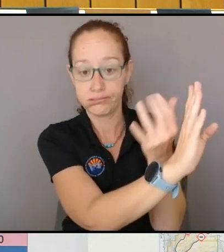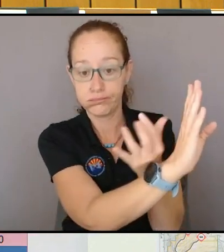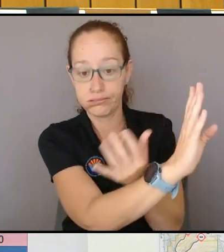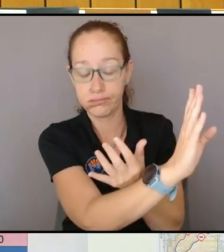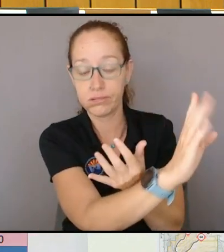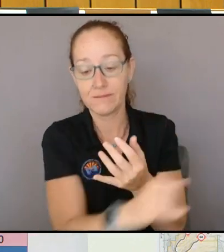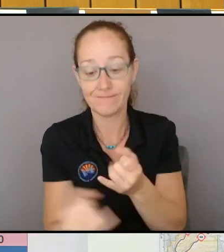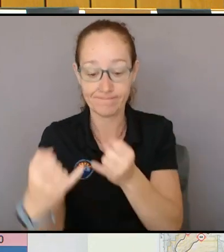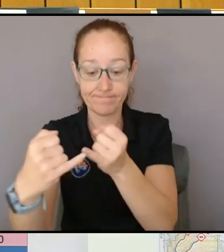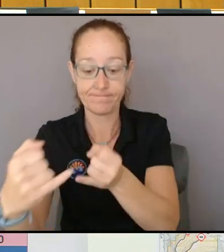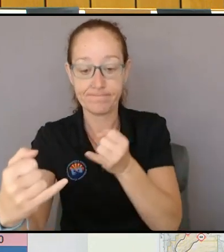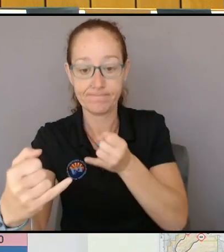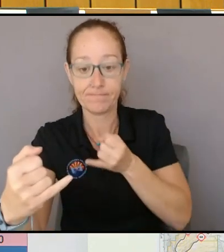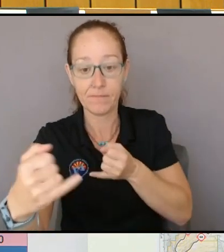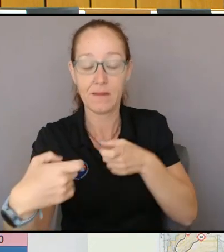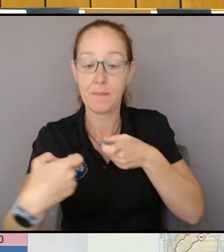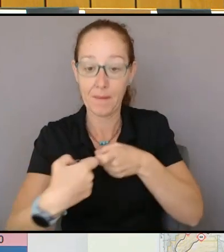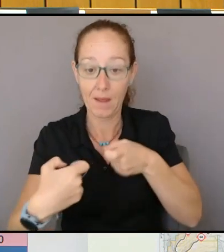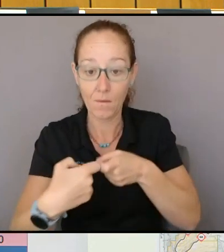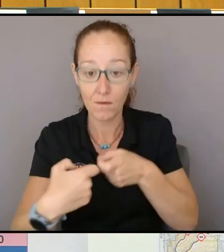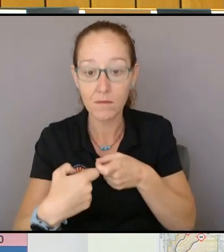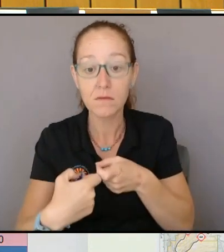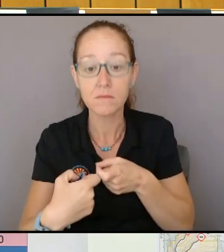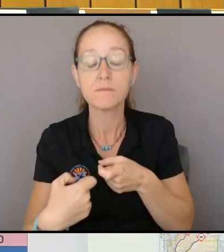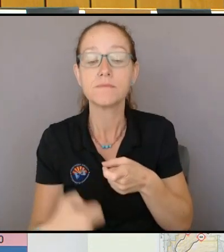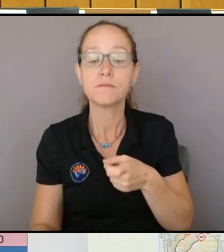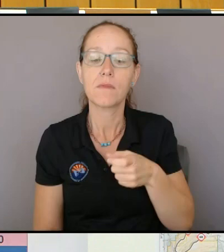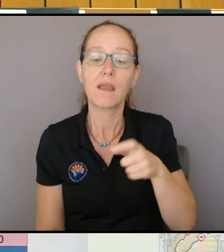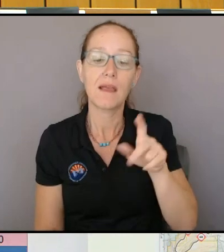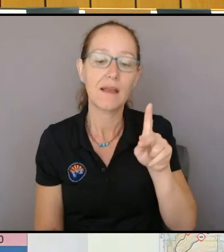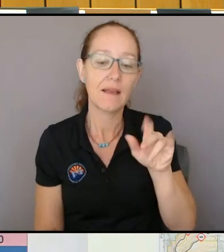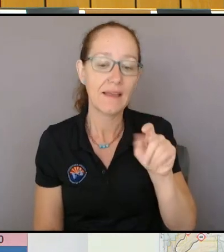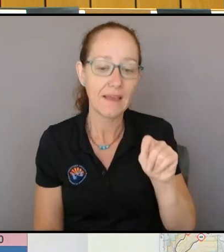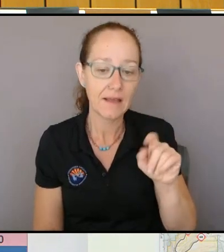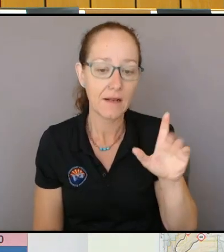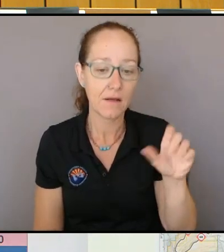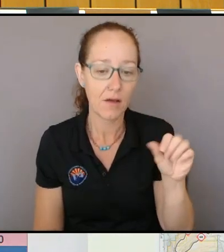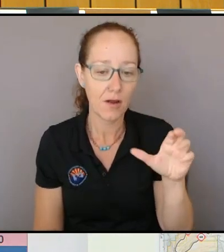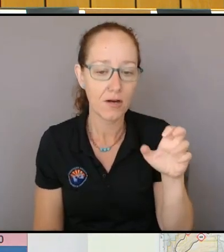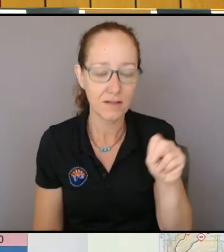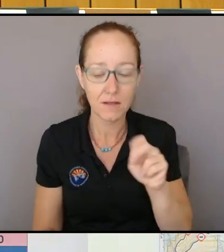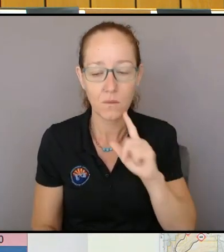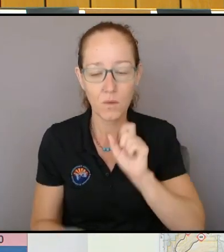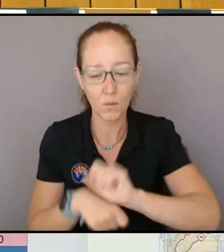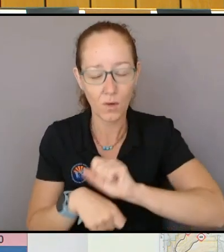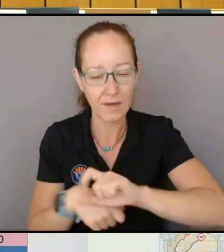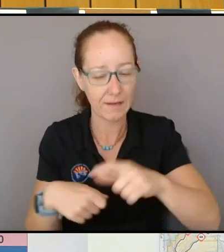power company to determine if there's any ways that we can isolate certain homes and then reenergize those power lines